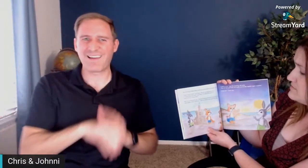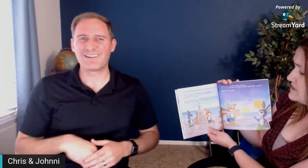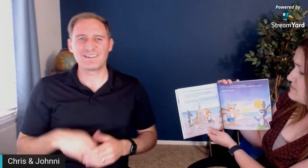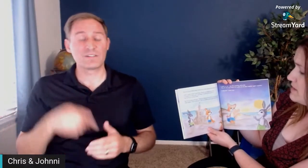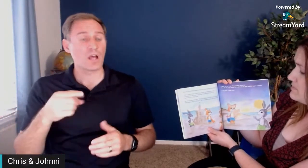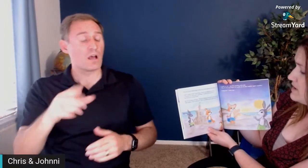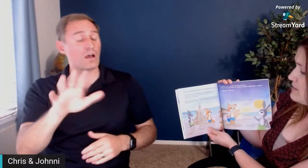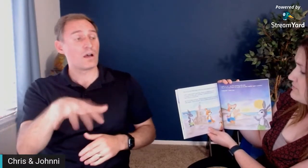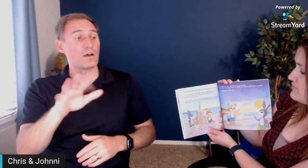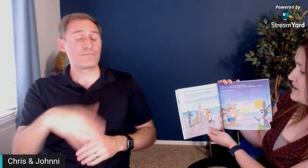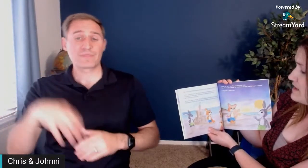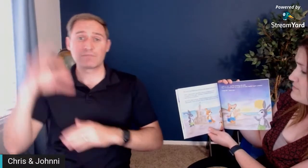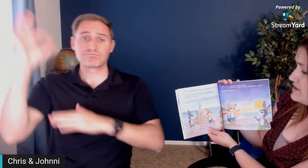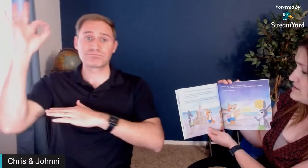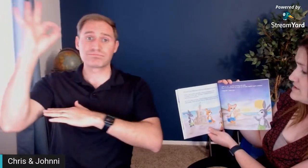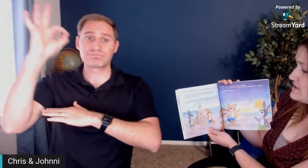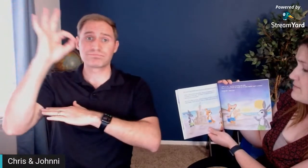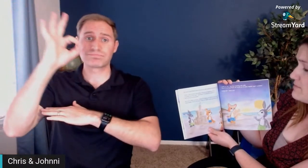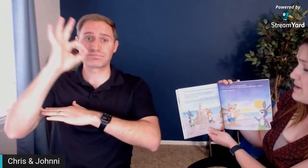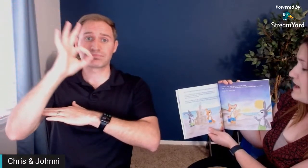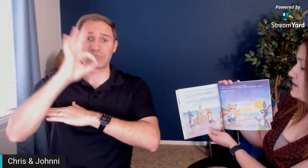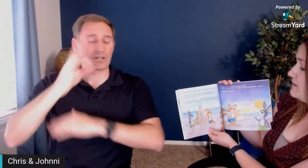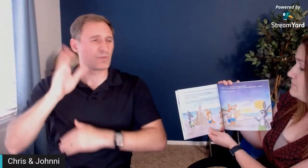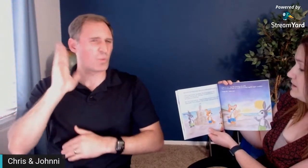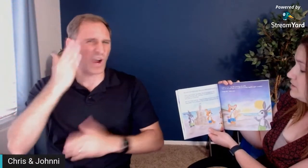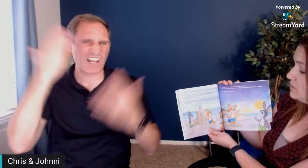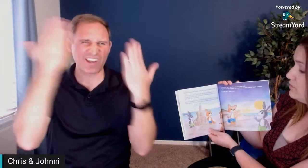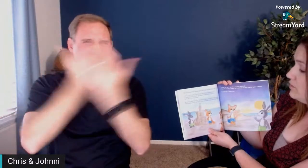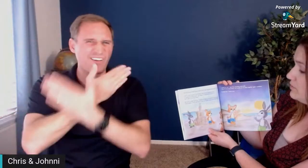says papa i'm afraid that means it's time to pack up and go home